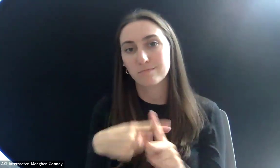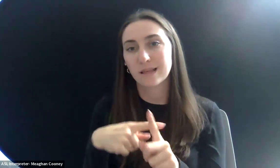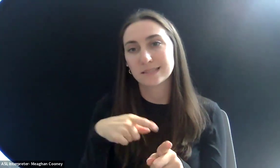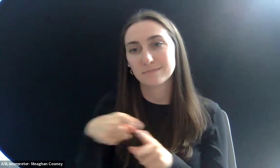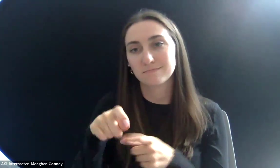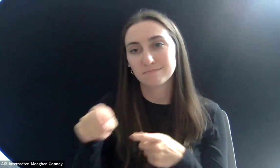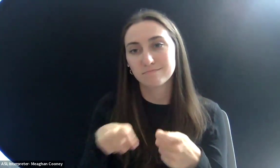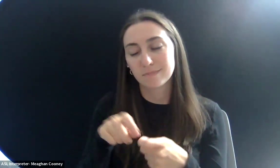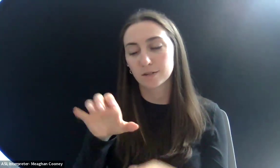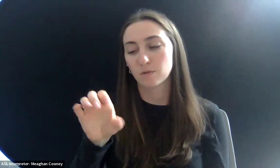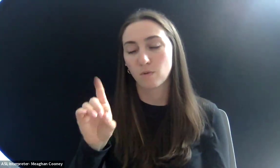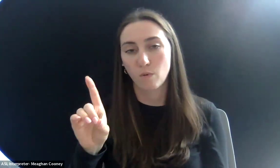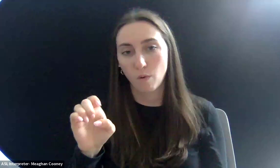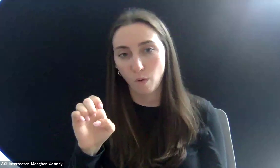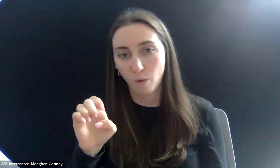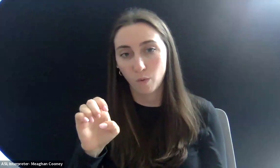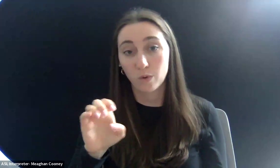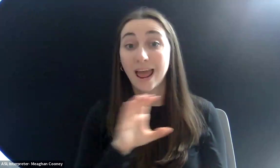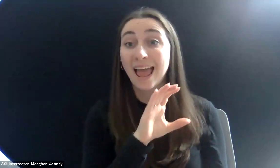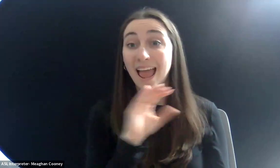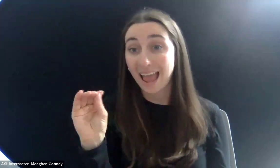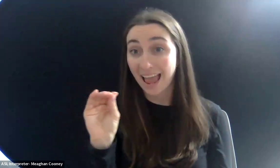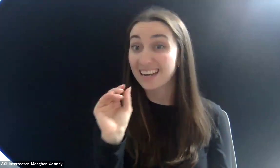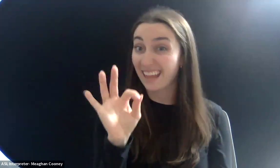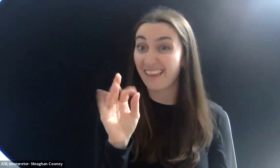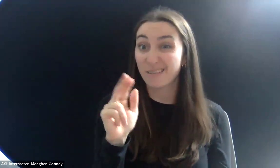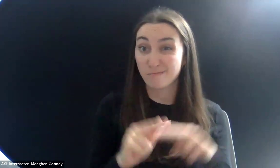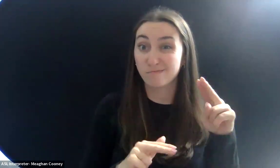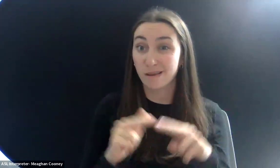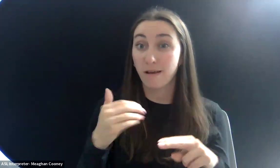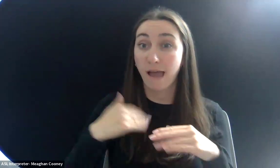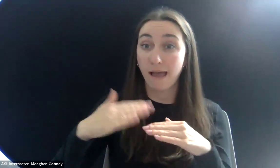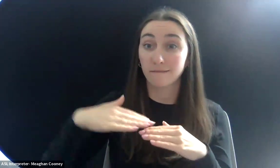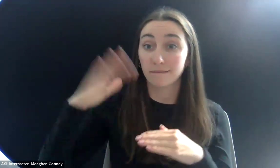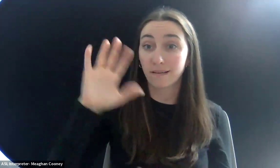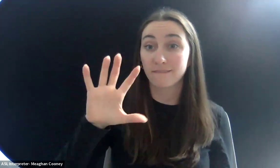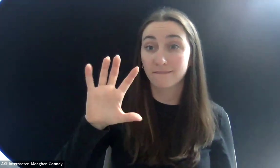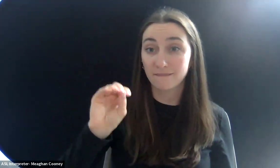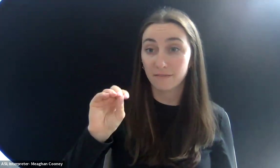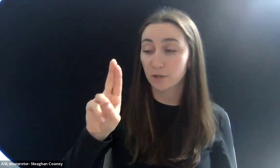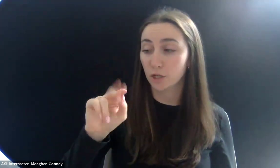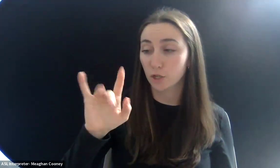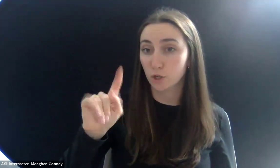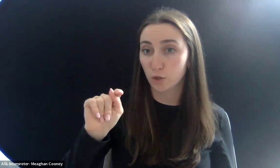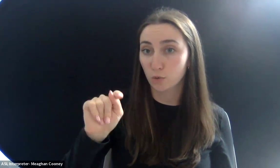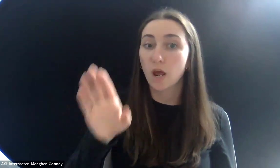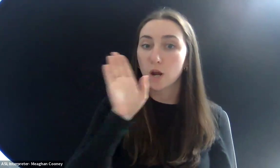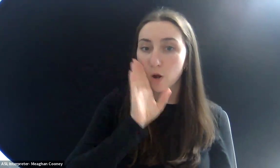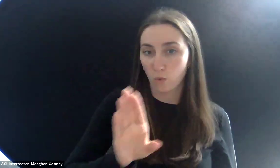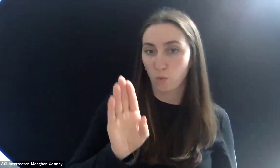If the if the individual building has more than 50 units it, would be air source heat pump water heating that's.